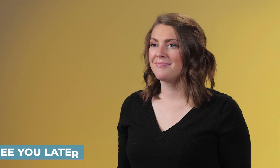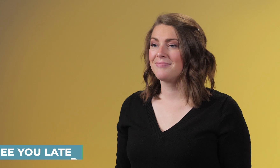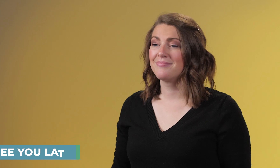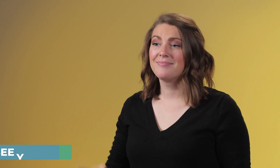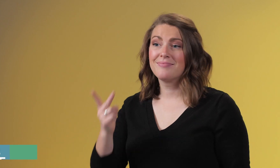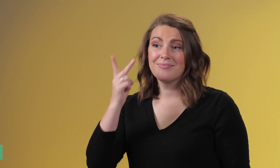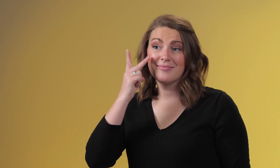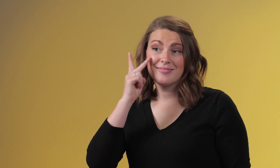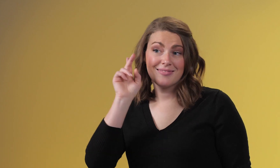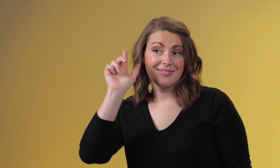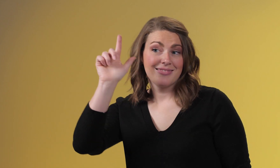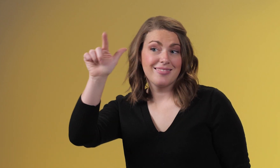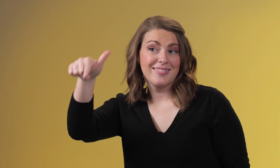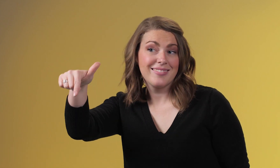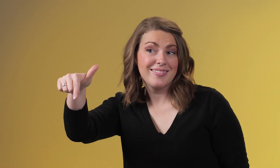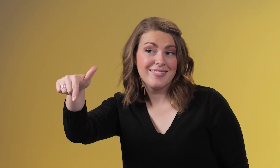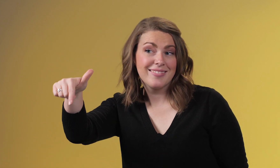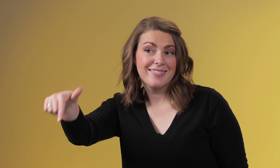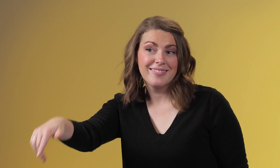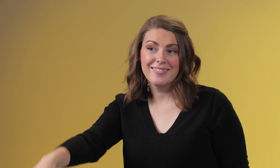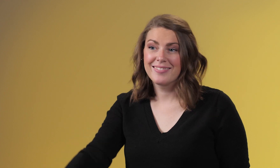You're doing the sign for C and flipping it to later.